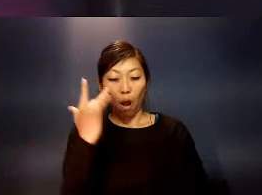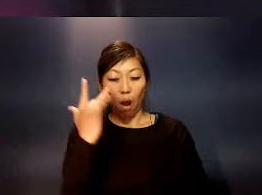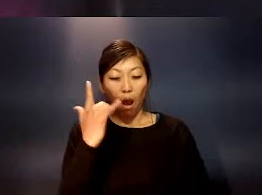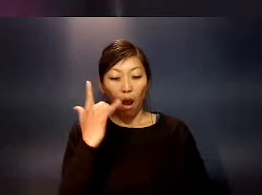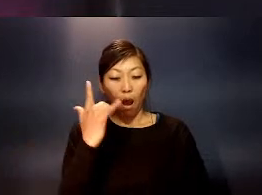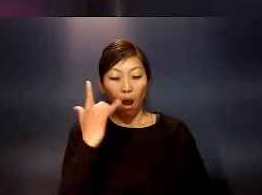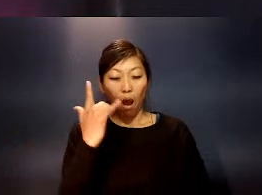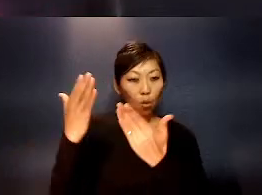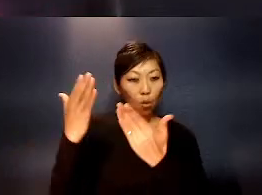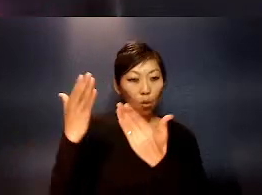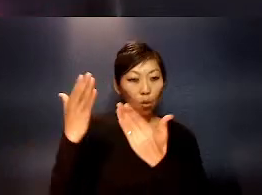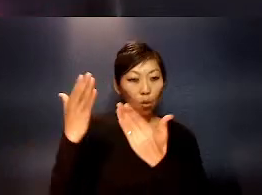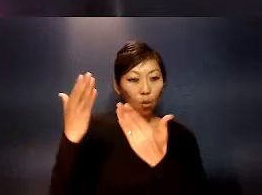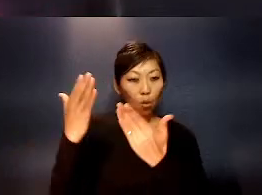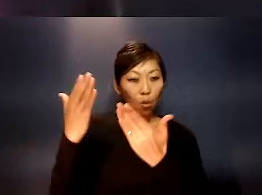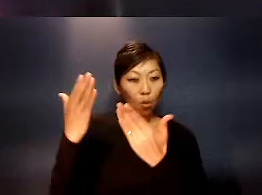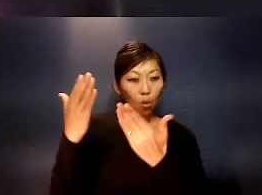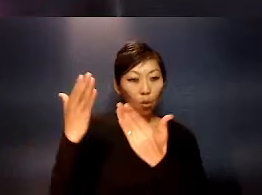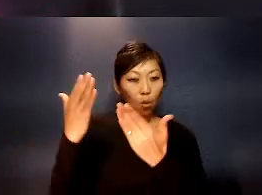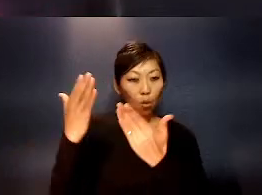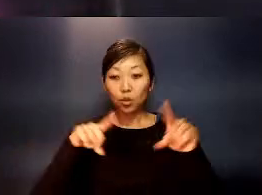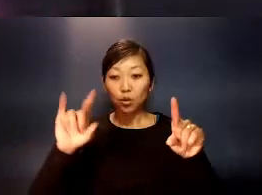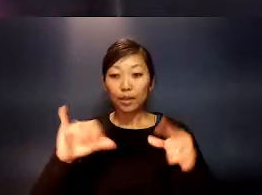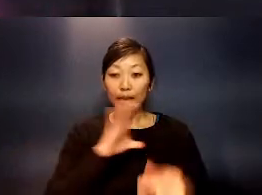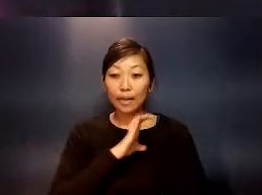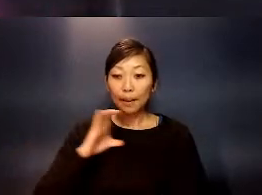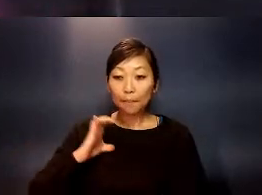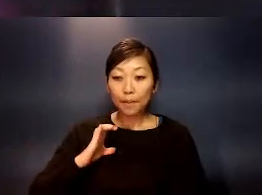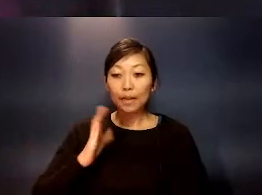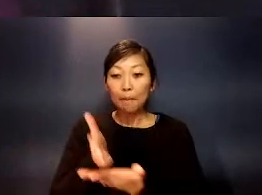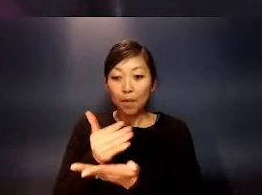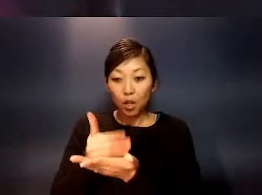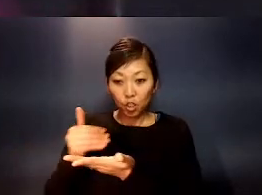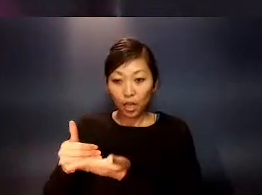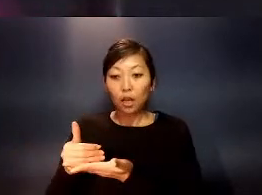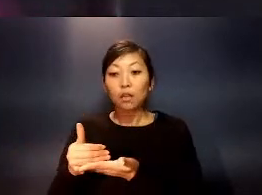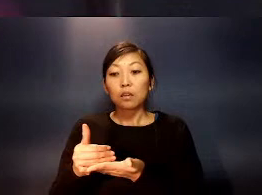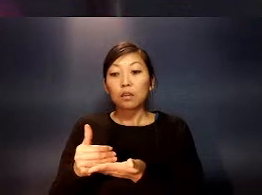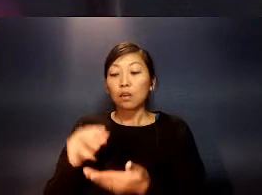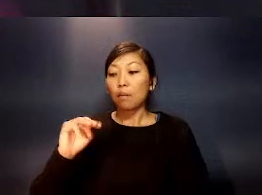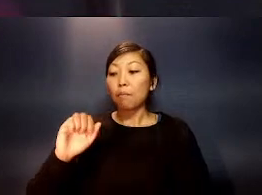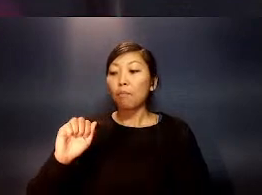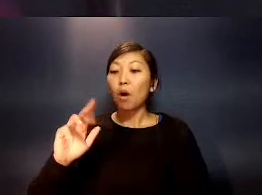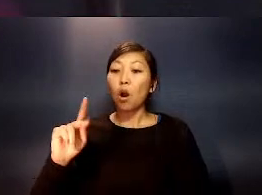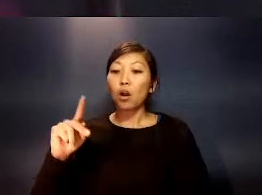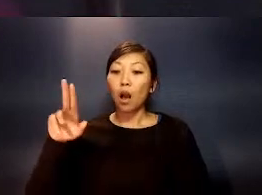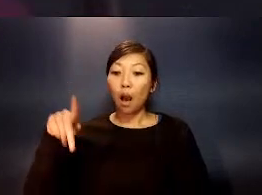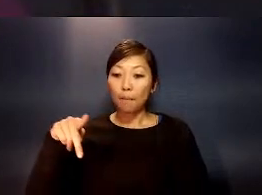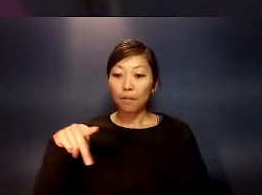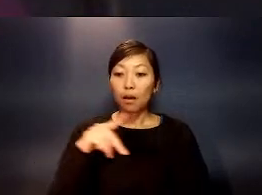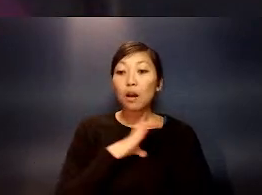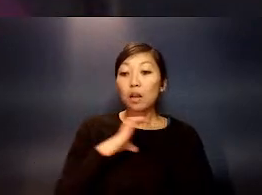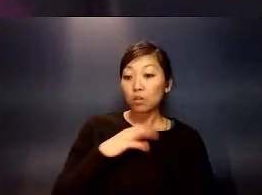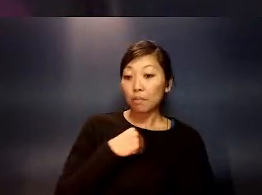AMENDMENT FOR UNAVOIDABLE REASONS, BUT IT GAVE US AN OPPORTUNITY TO TALK ABOUT IT AND ACTUALLY TO GIVE SOME PRELIMINARY FEEDBACK ABOUT SOME OF THE THINGS HE WAS